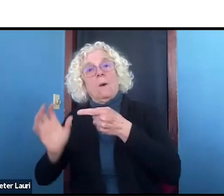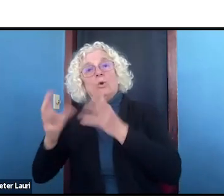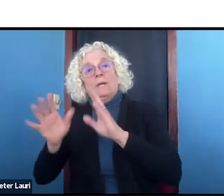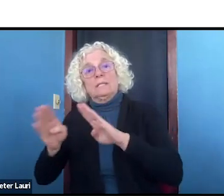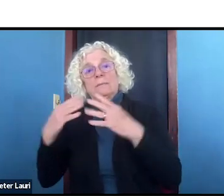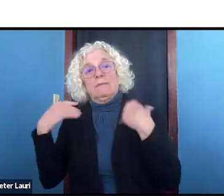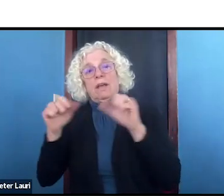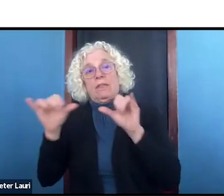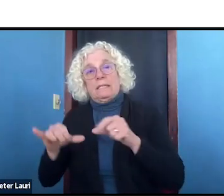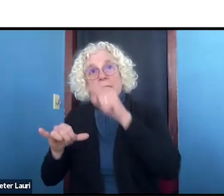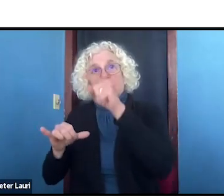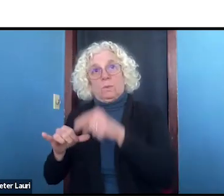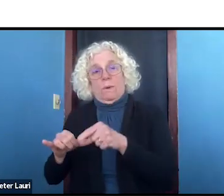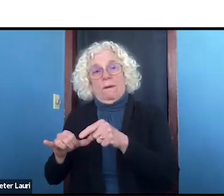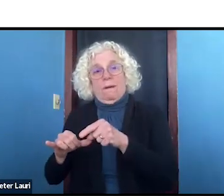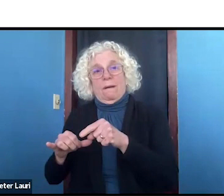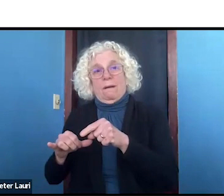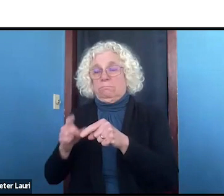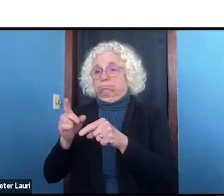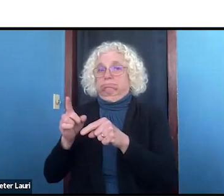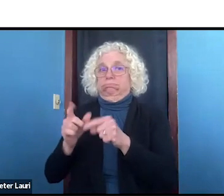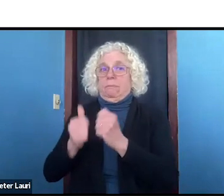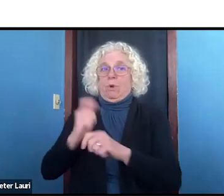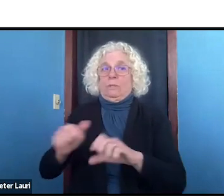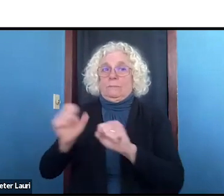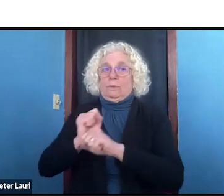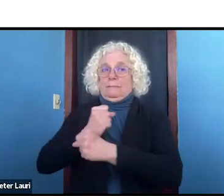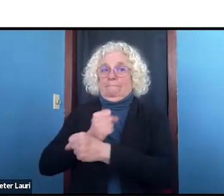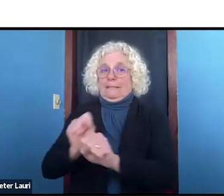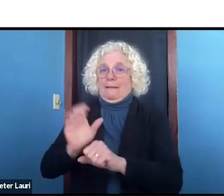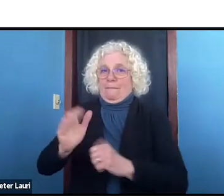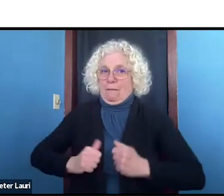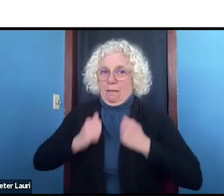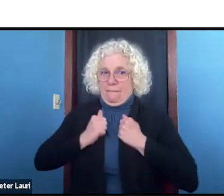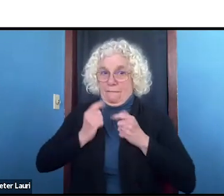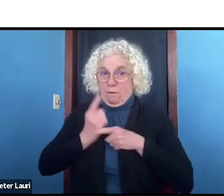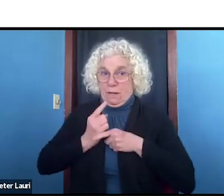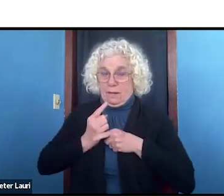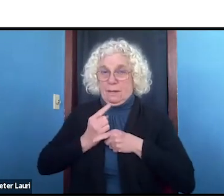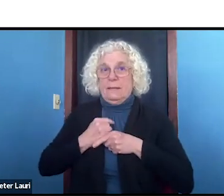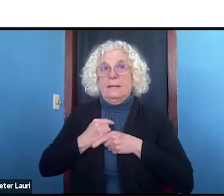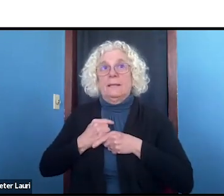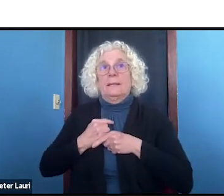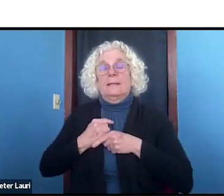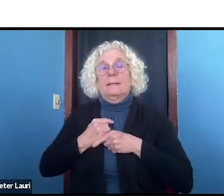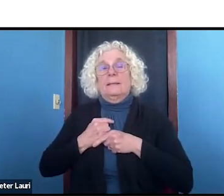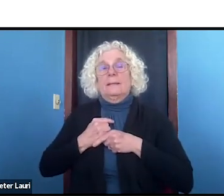I'm saying first and foremost to preserve life, to give people the opportunity